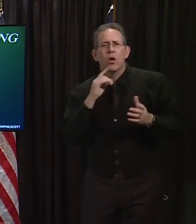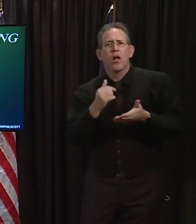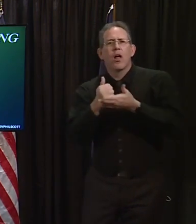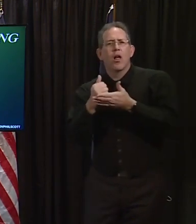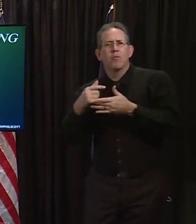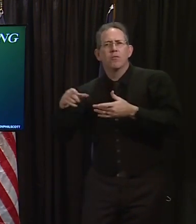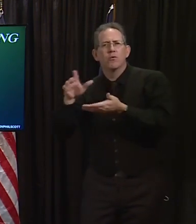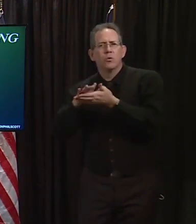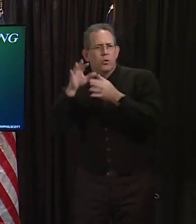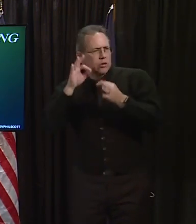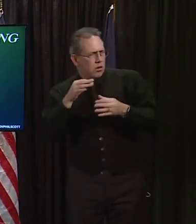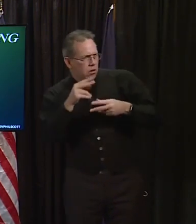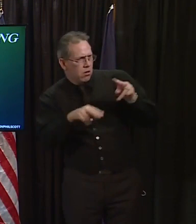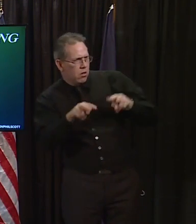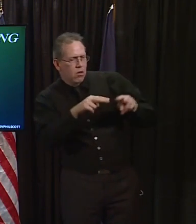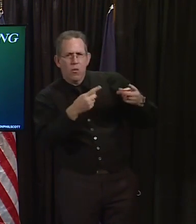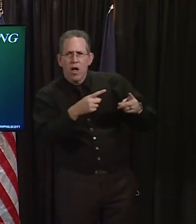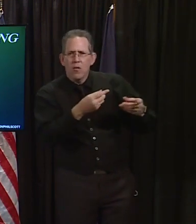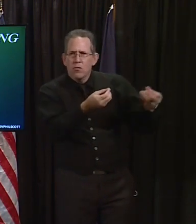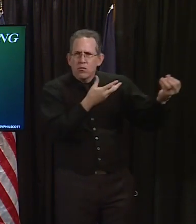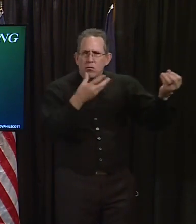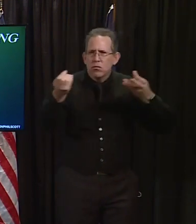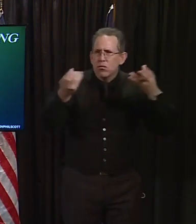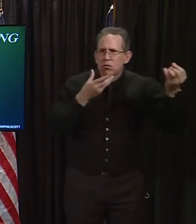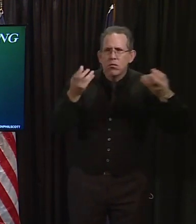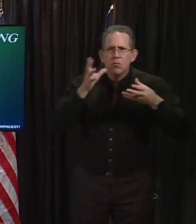A key variable for implementing this new system will be testing supplies.